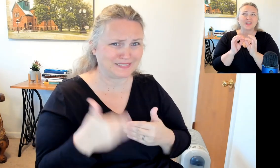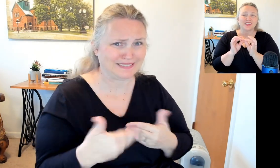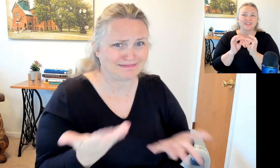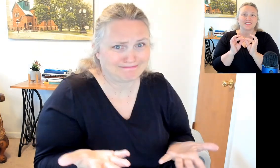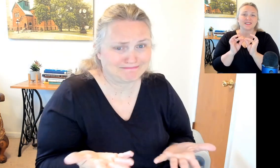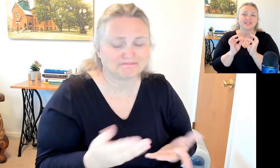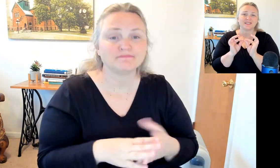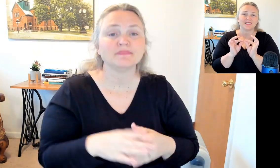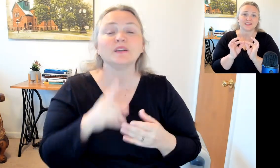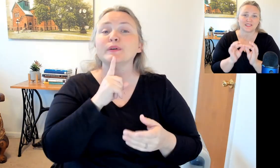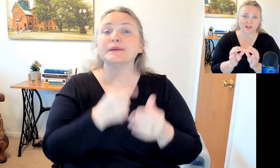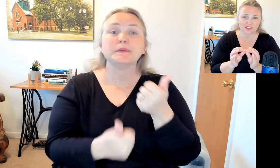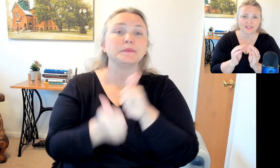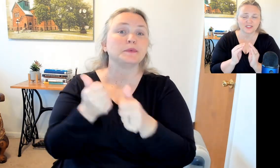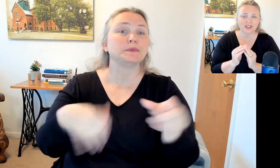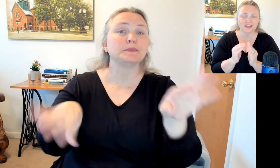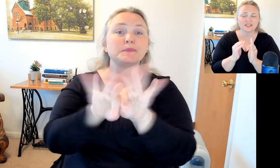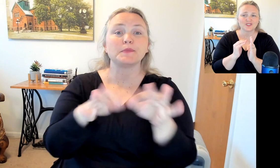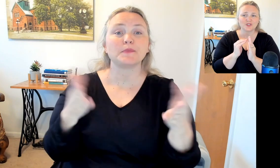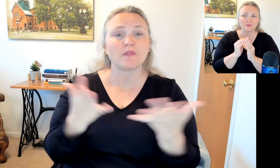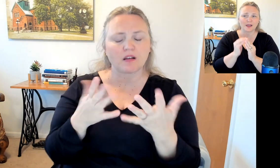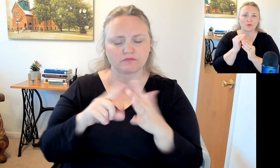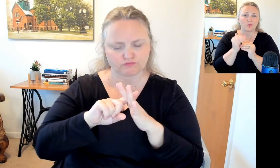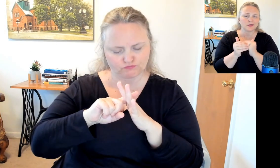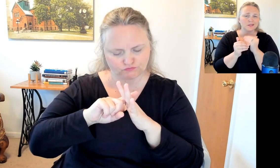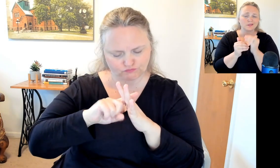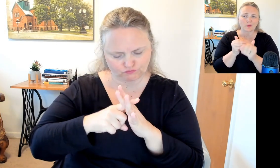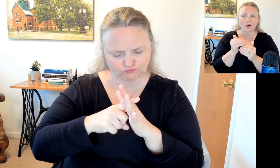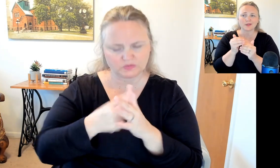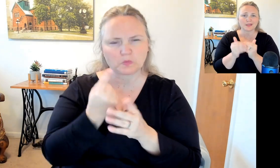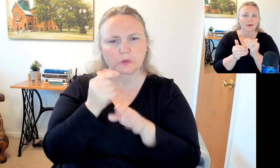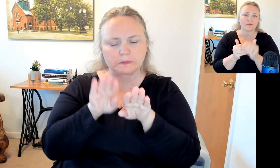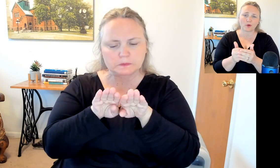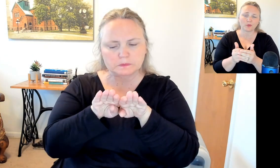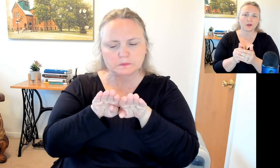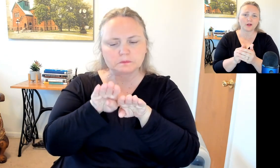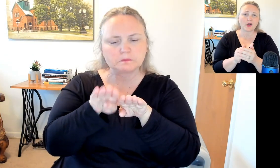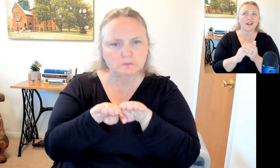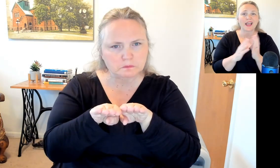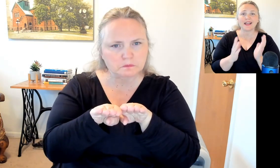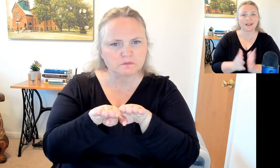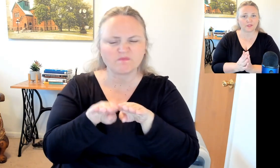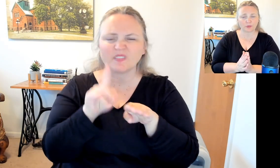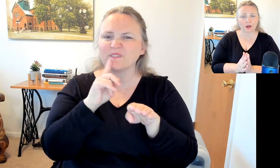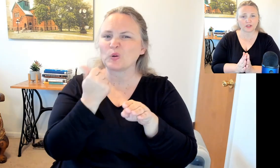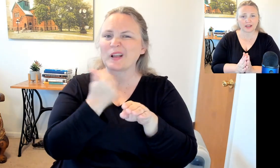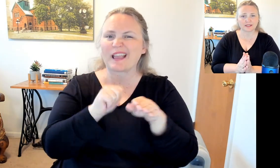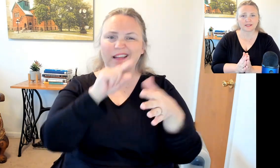It's just to start, just to make one small step forward on any of the projects,